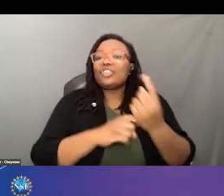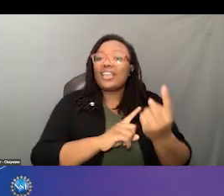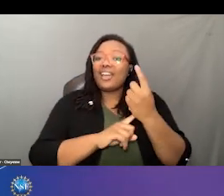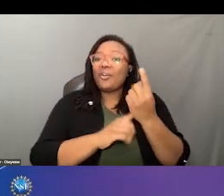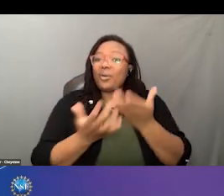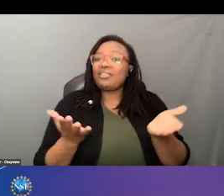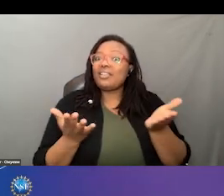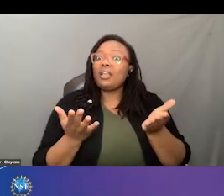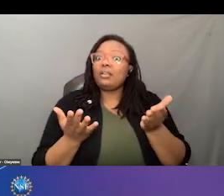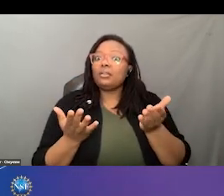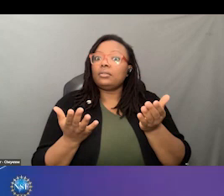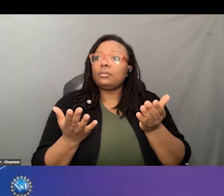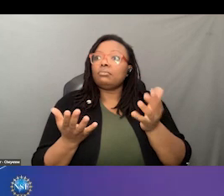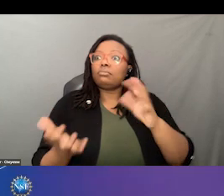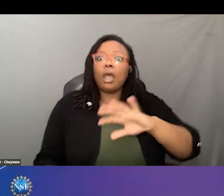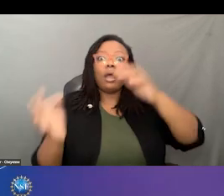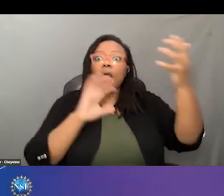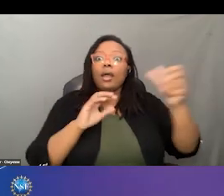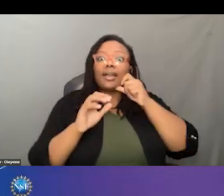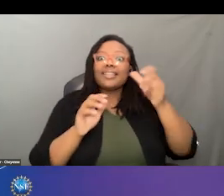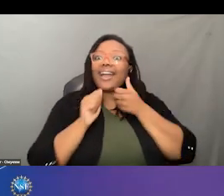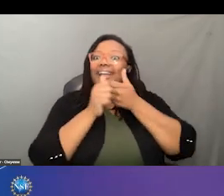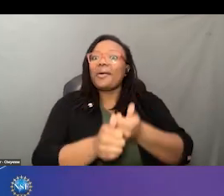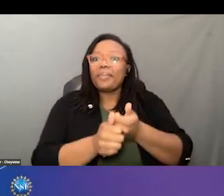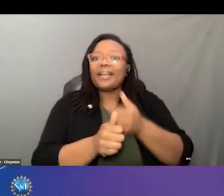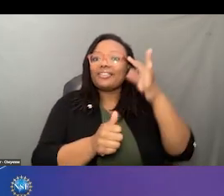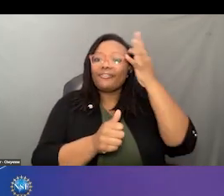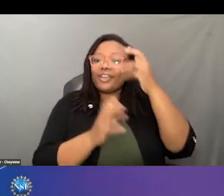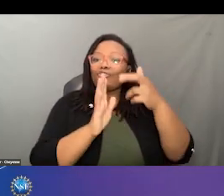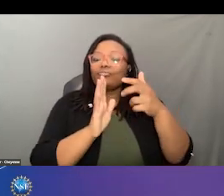And that one little thing puts you out of compliance with federal regulations.